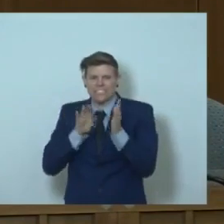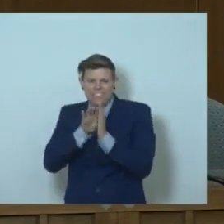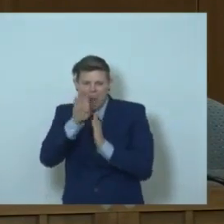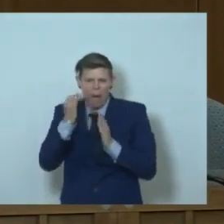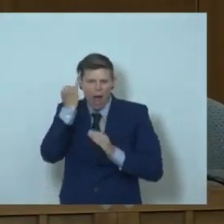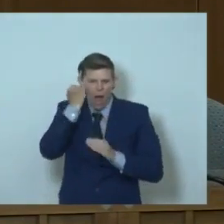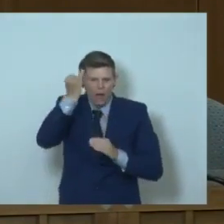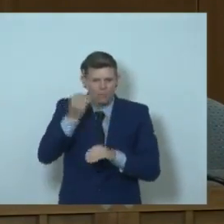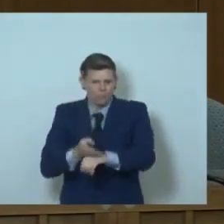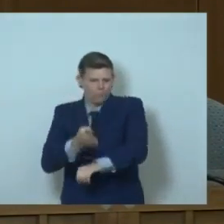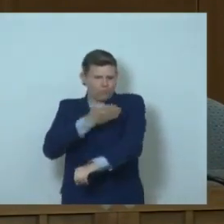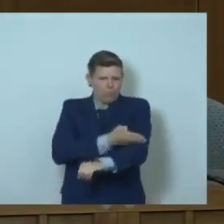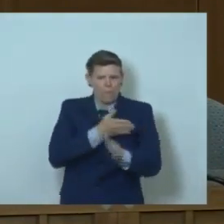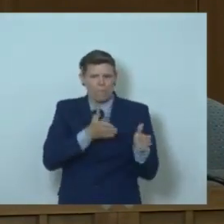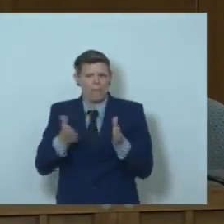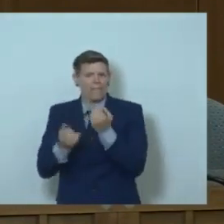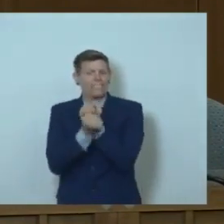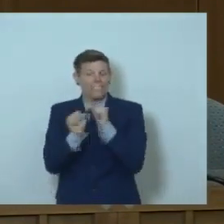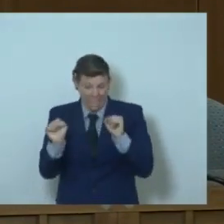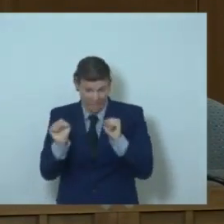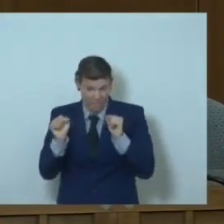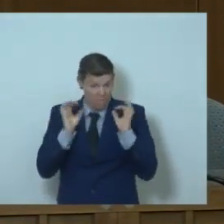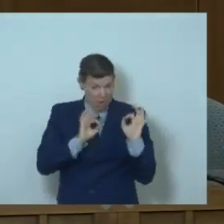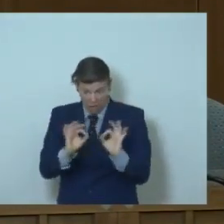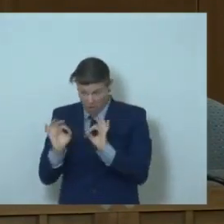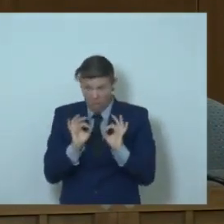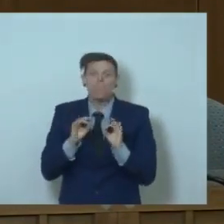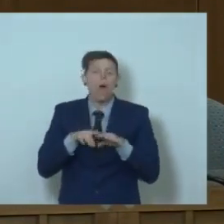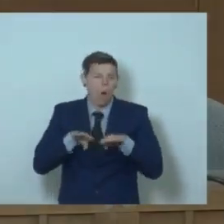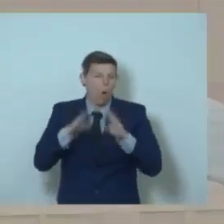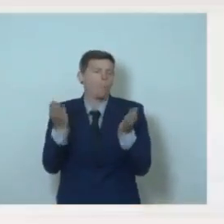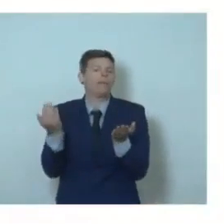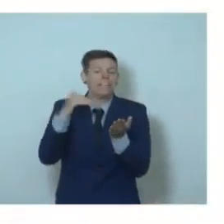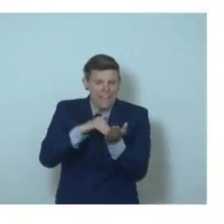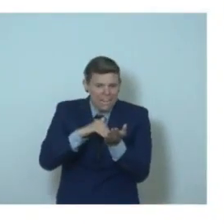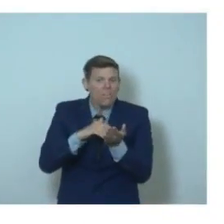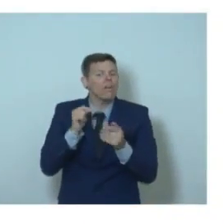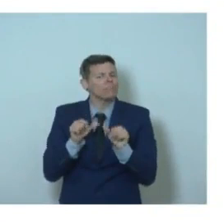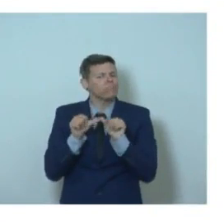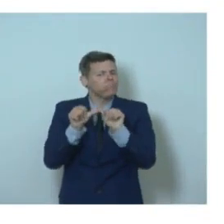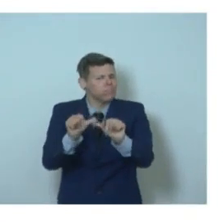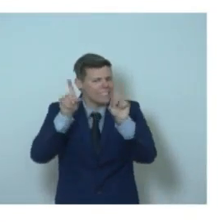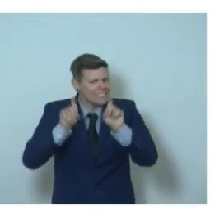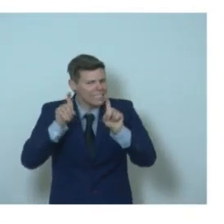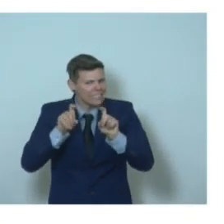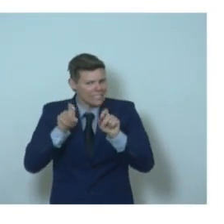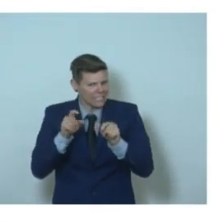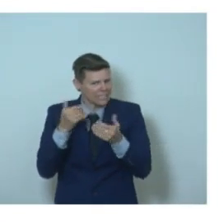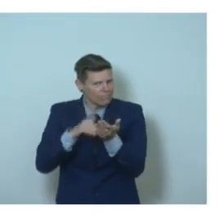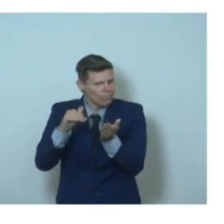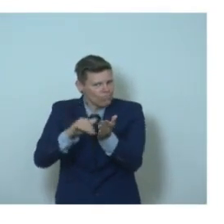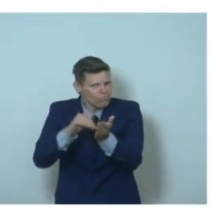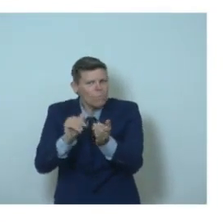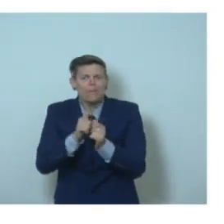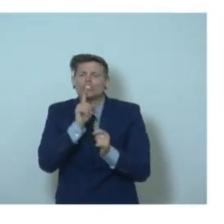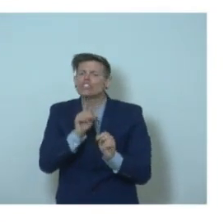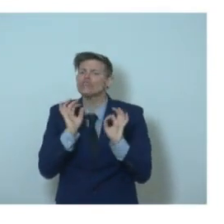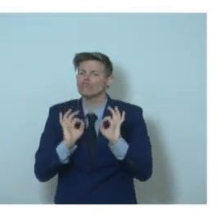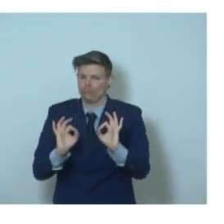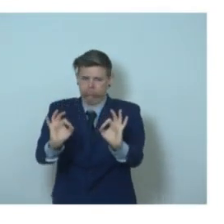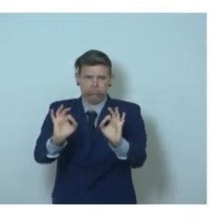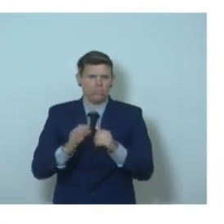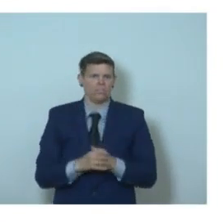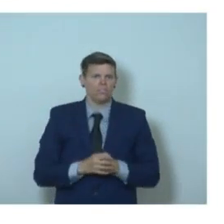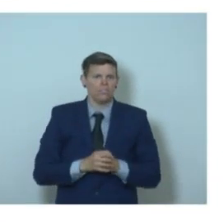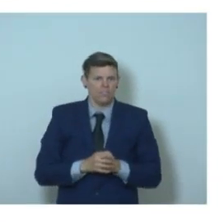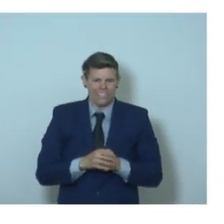WE TEST 100 PERCENT OF THE AFFECTED EMPLOYEES WORK WITH THEM TO DEVELOP A COVID SAFE PLAN AND ARRANGE IMMEDIATELY FOR ADDITIONAL TESTING.